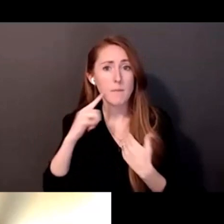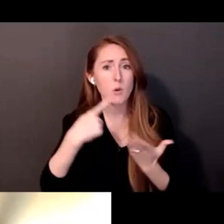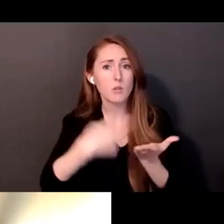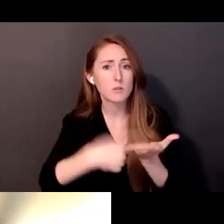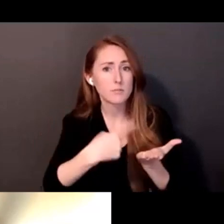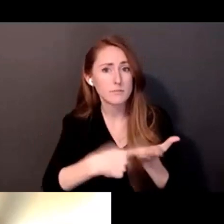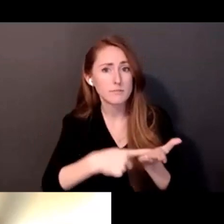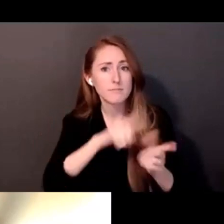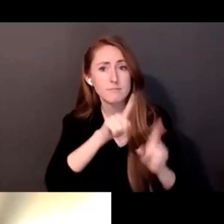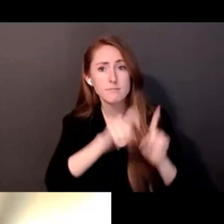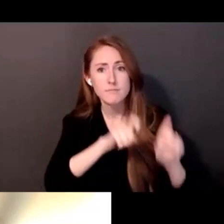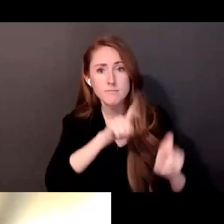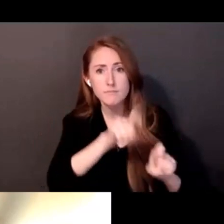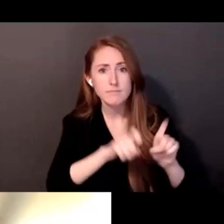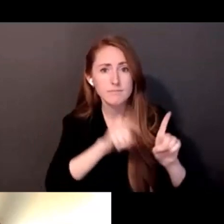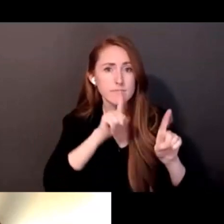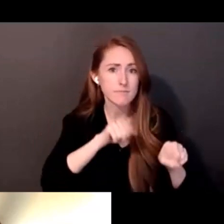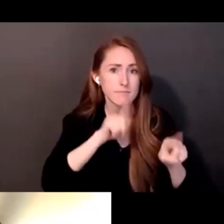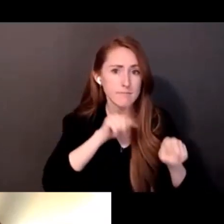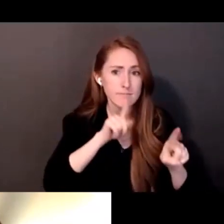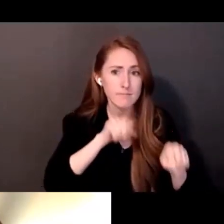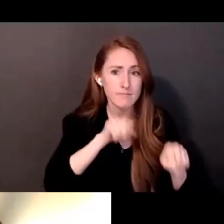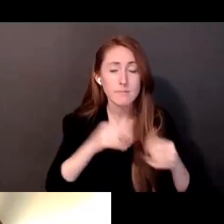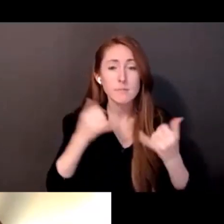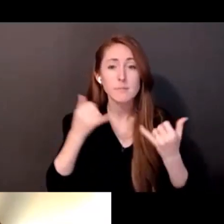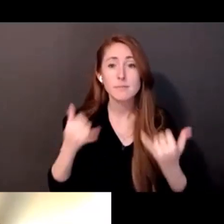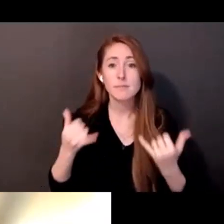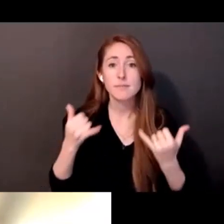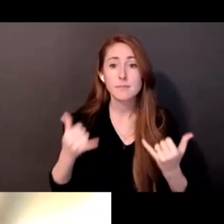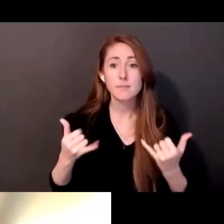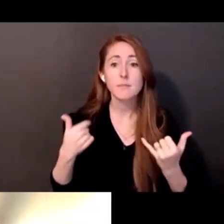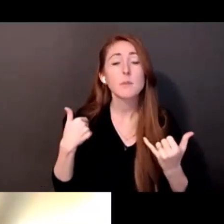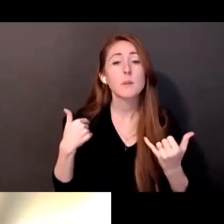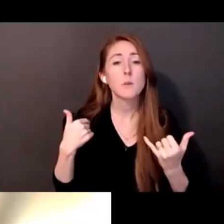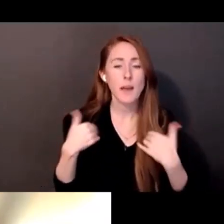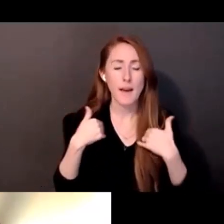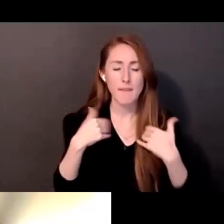And now, Brain Injury Canada has got a funding to continue this,